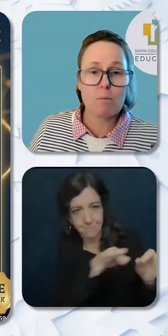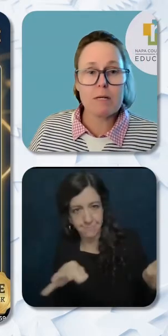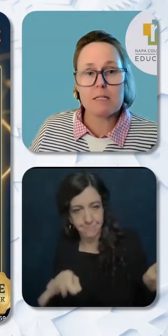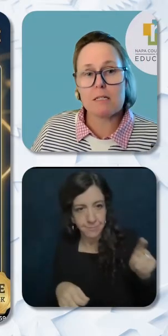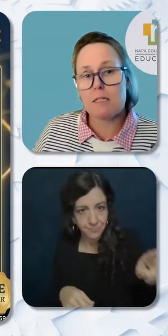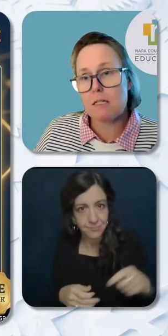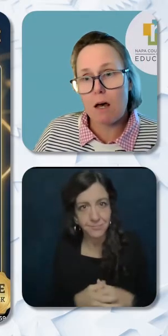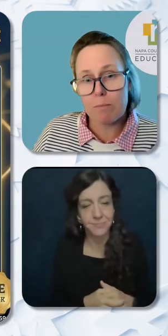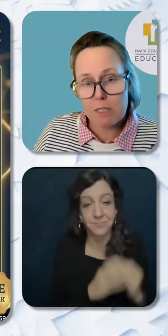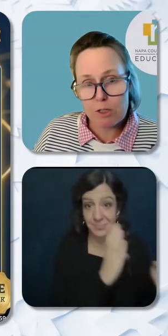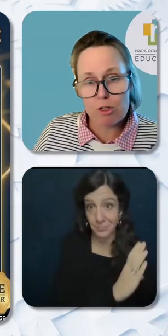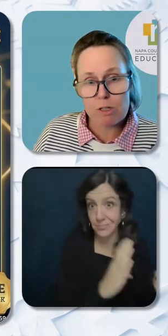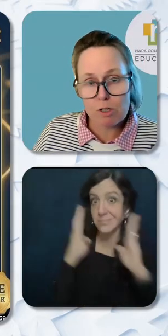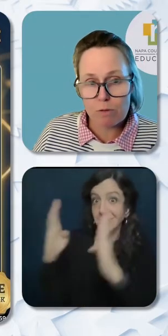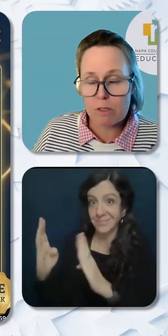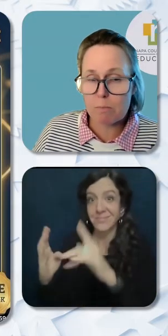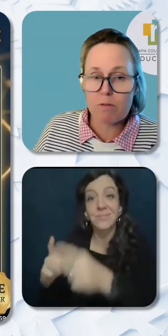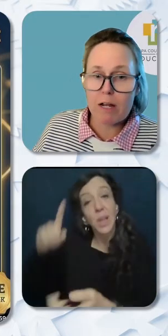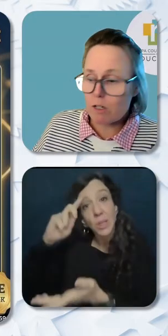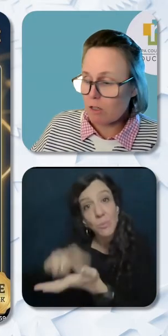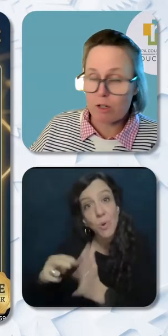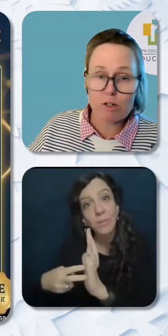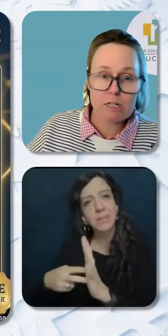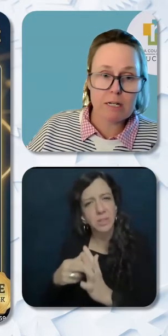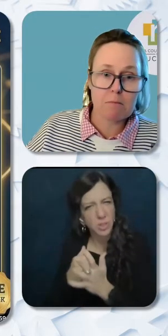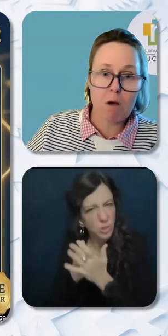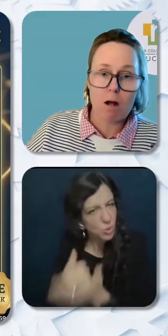The purpose is to help teachers and service providers understand